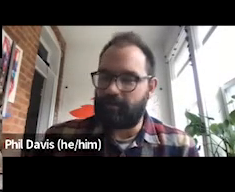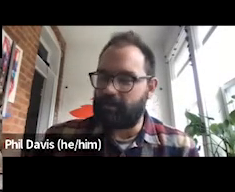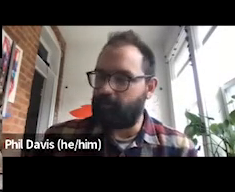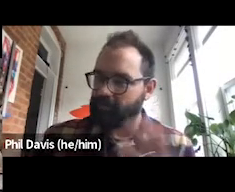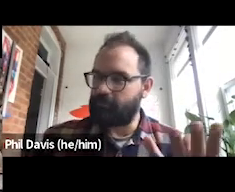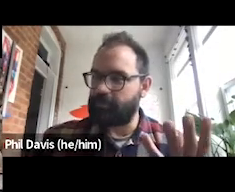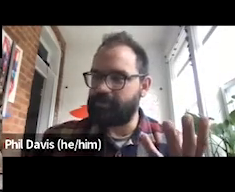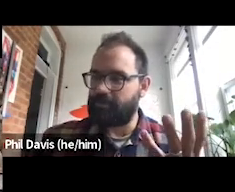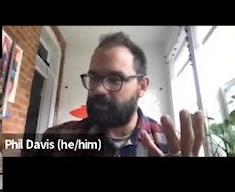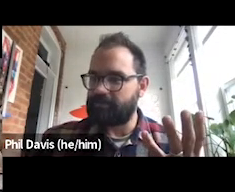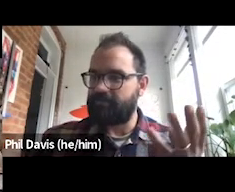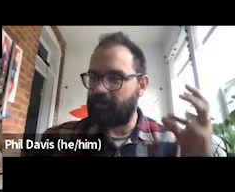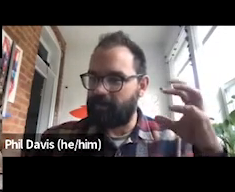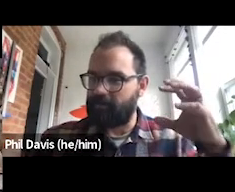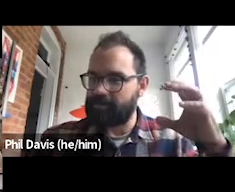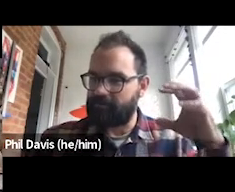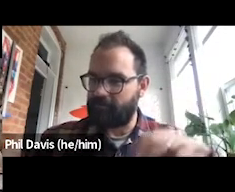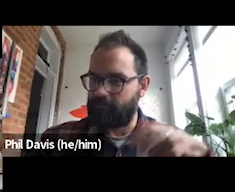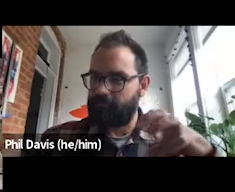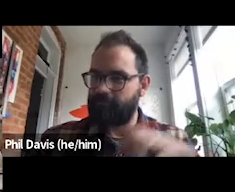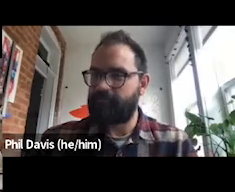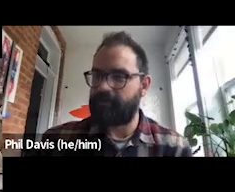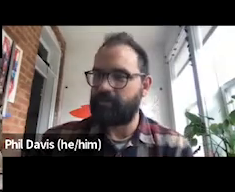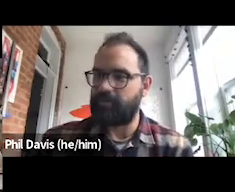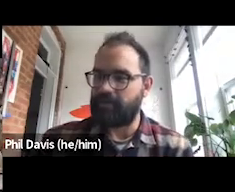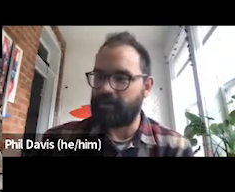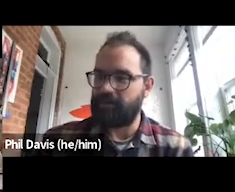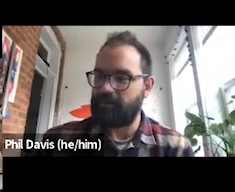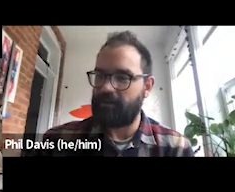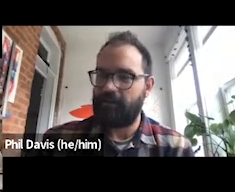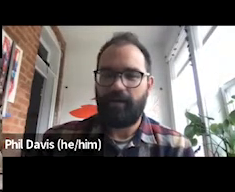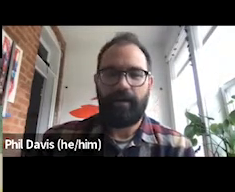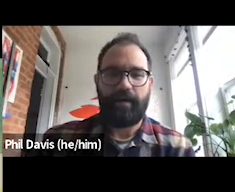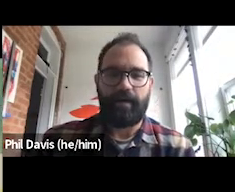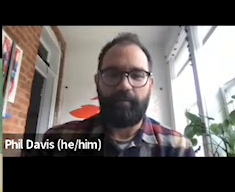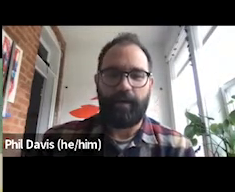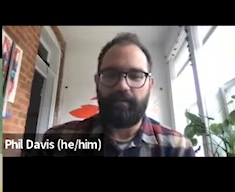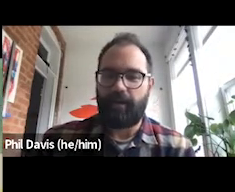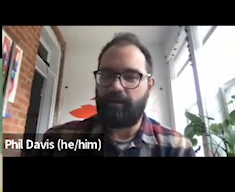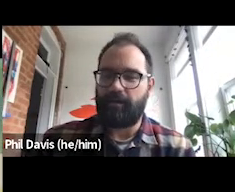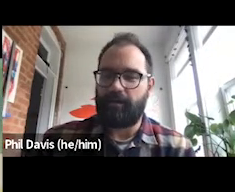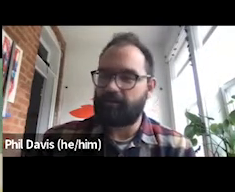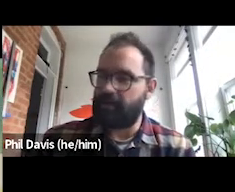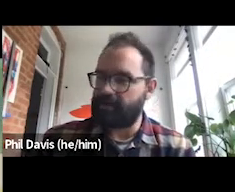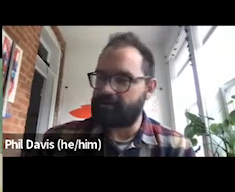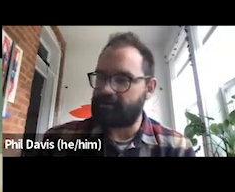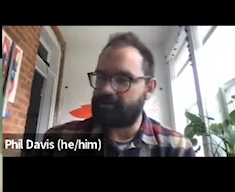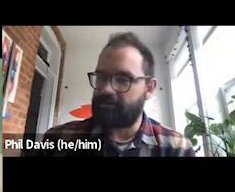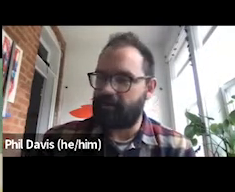We did a Baltimore showcase of animation from the community here and then international